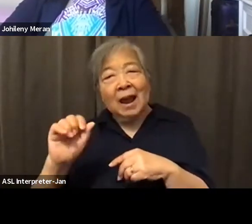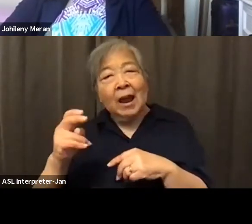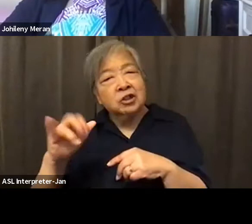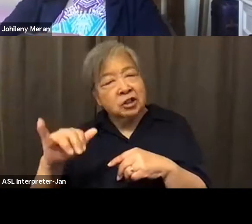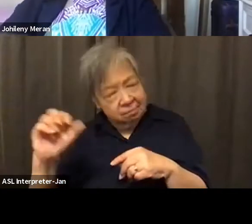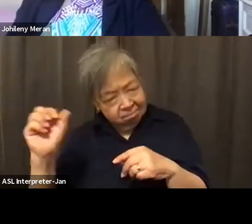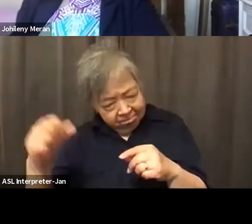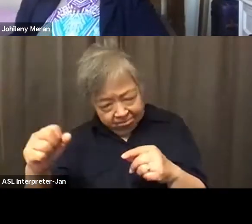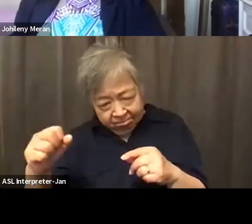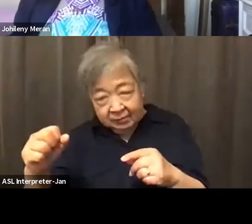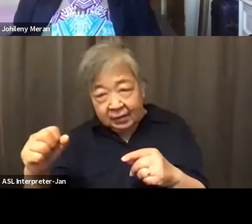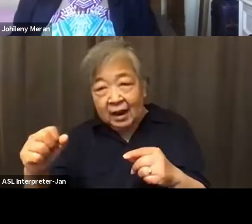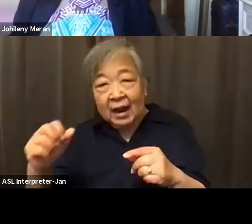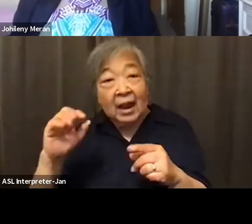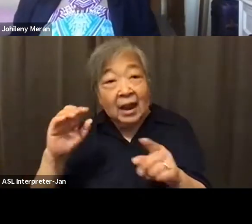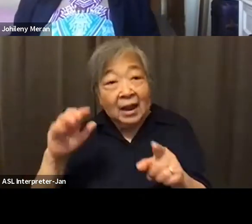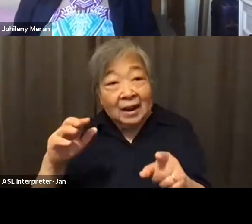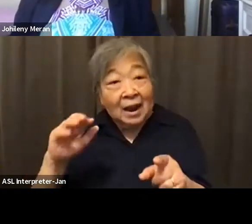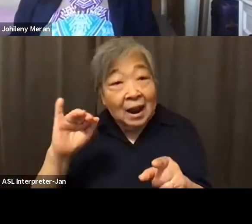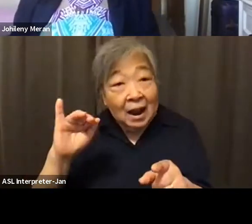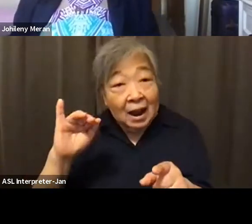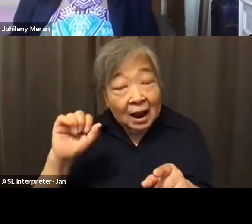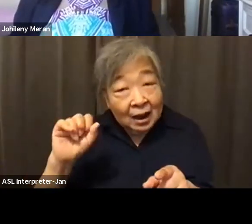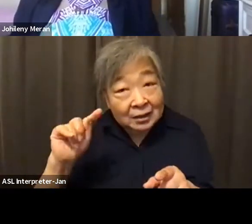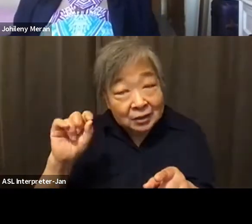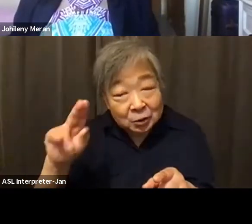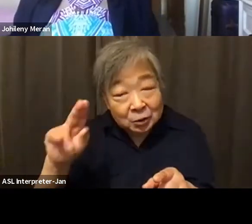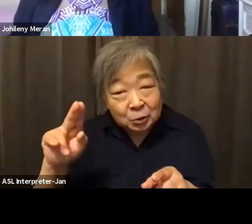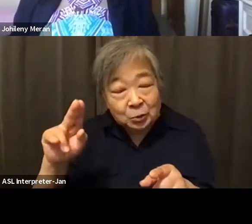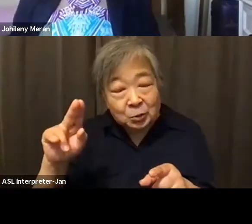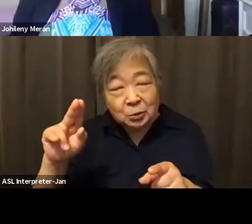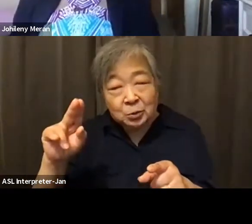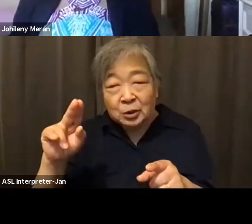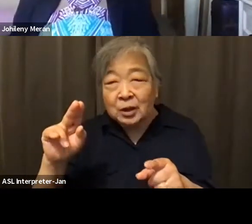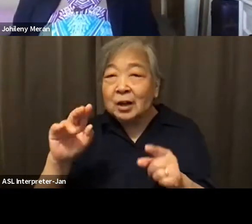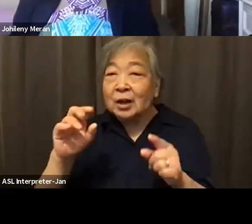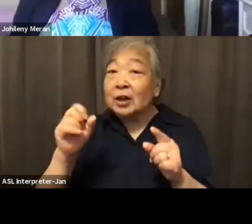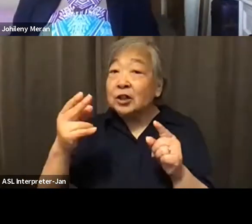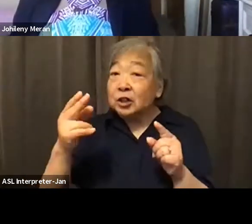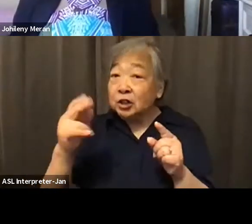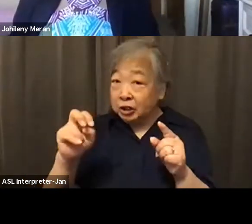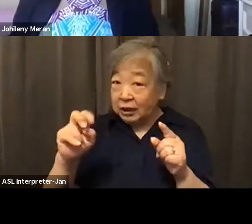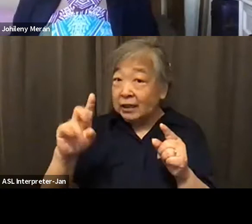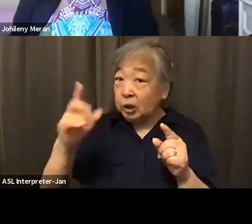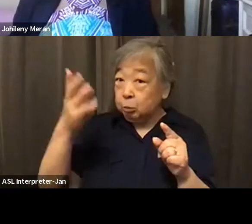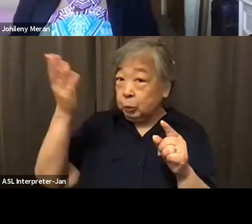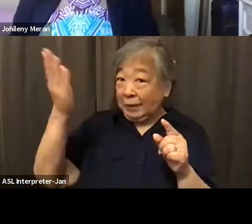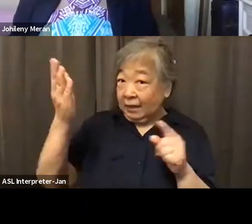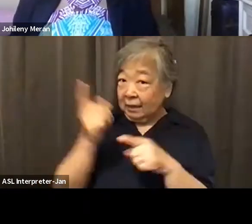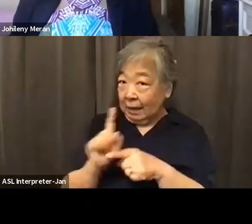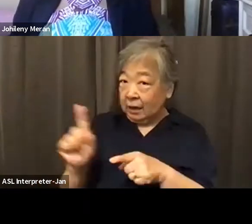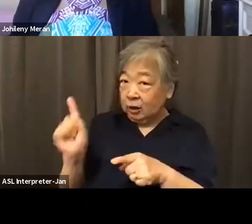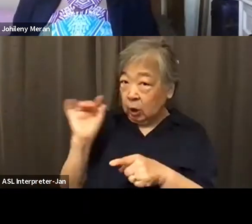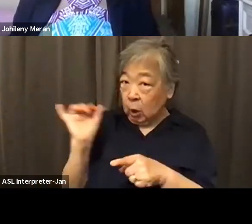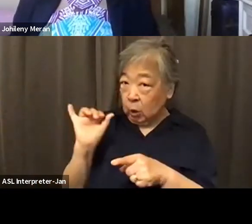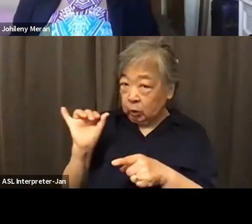And Istou actually presented with Joining Hands last week also on a webinar bringing